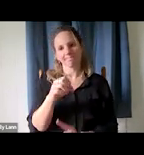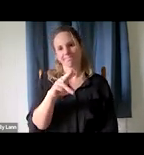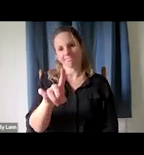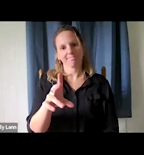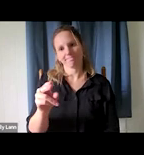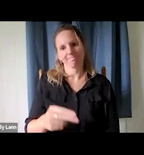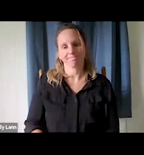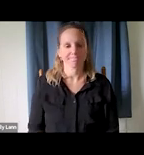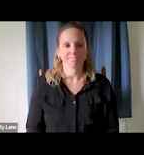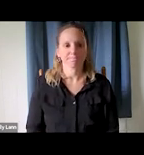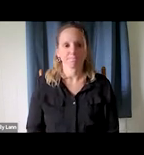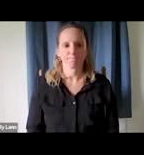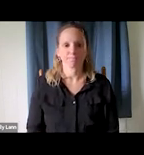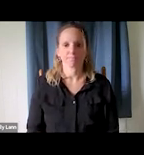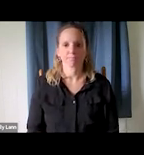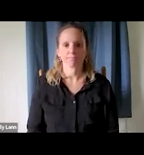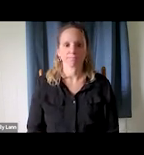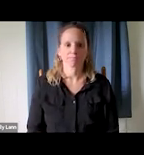either by the Social Security Administration.